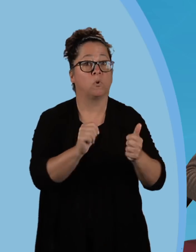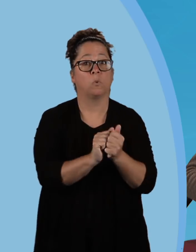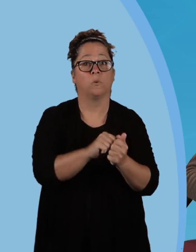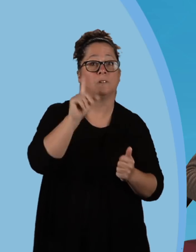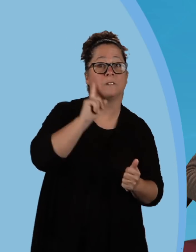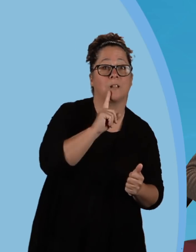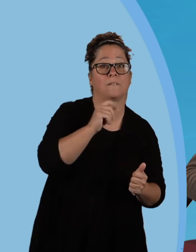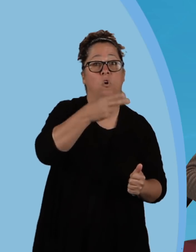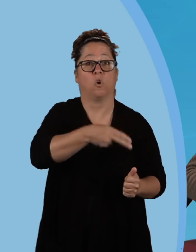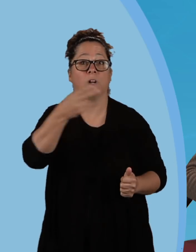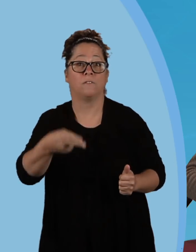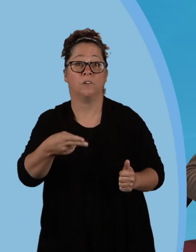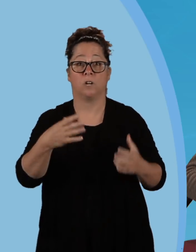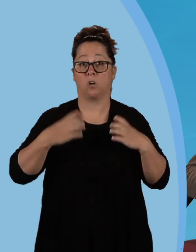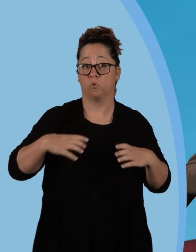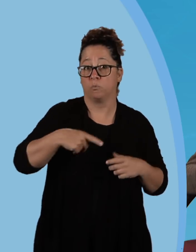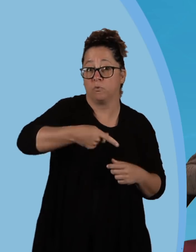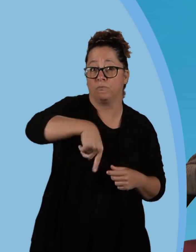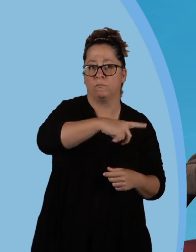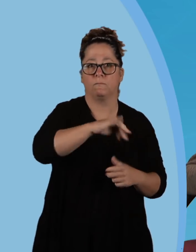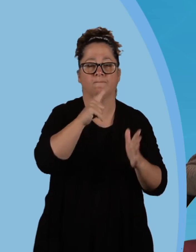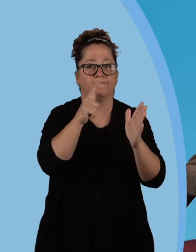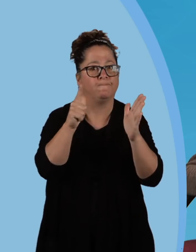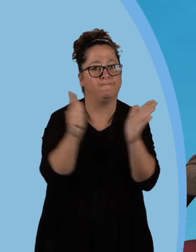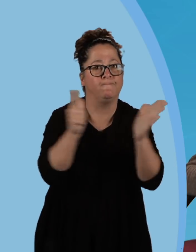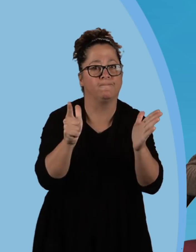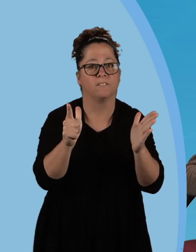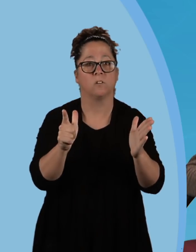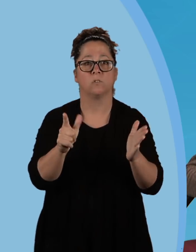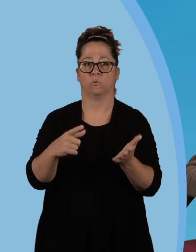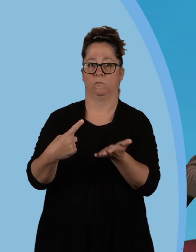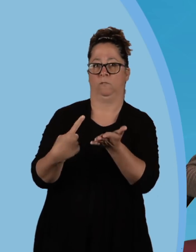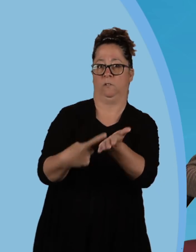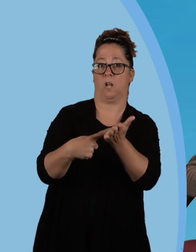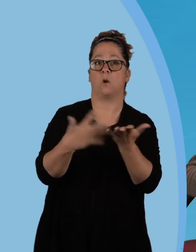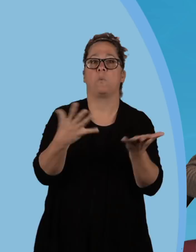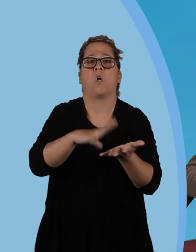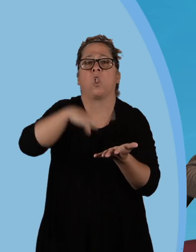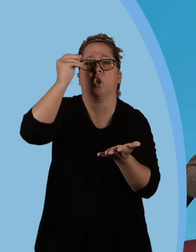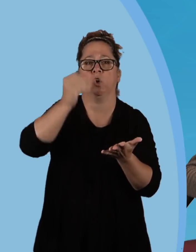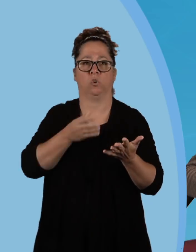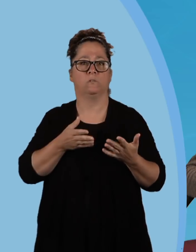that is very important. When an interpreter works with a deaf or hard of hearing consumer,